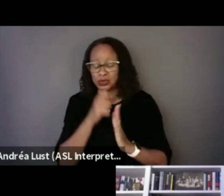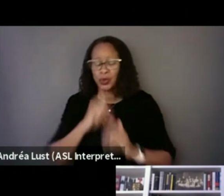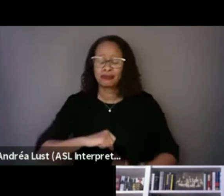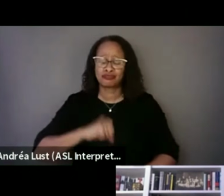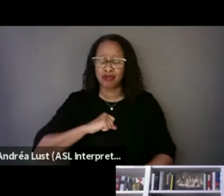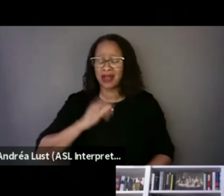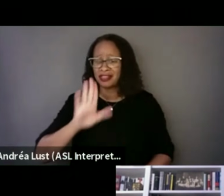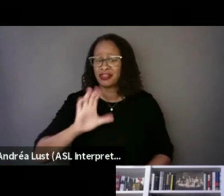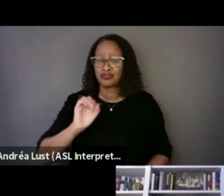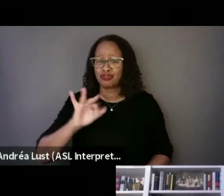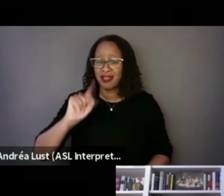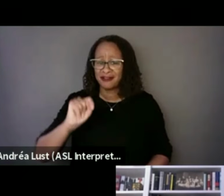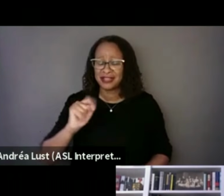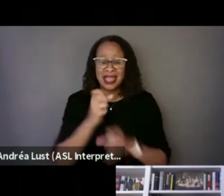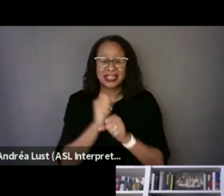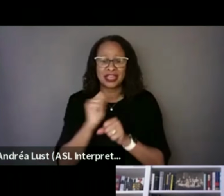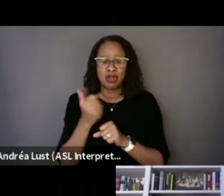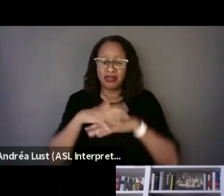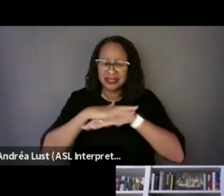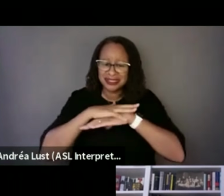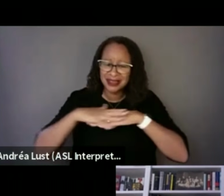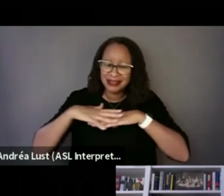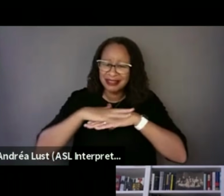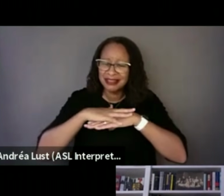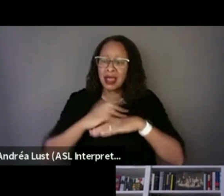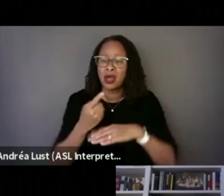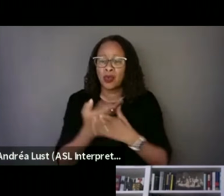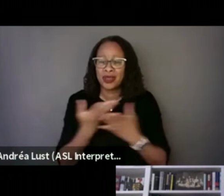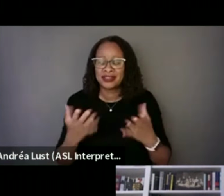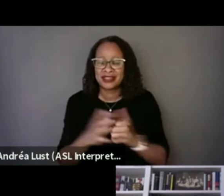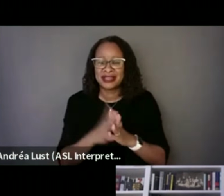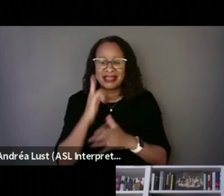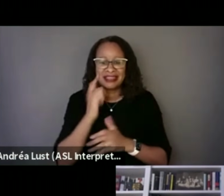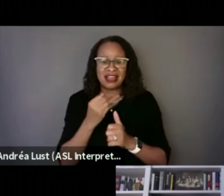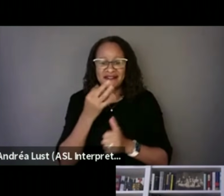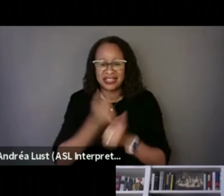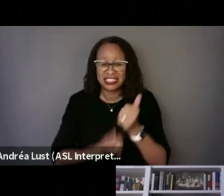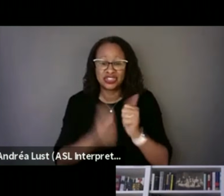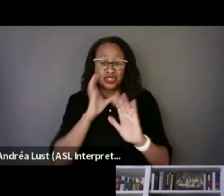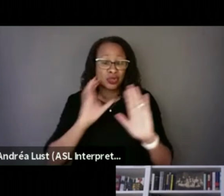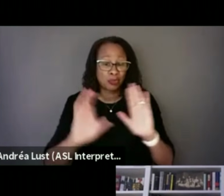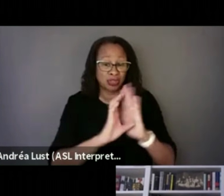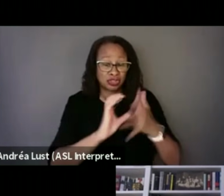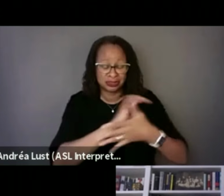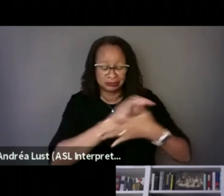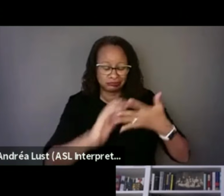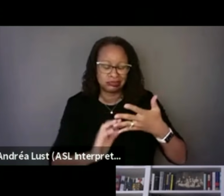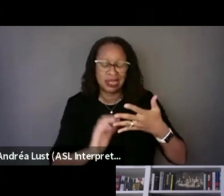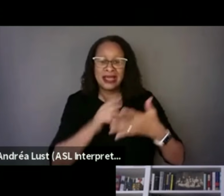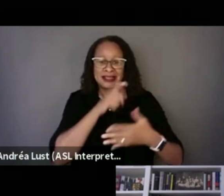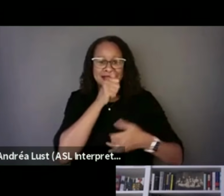and would get all of the subtlety. Because one of the things like I think of each of the portraits is this like the sacred space of family.